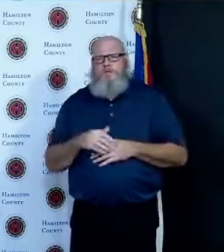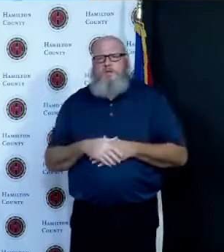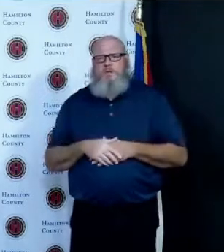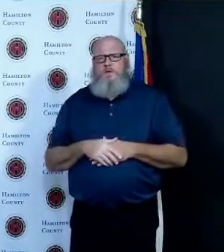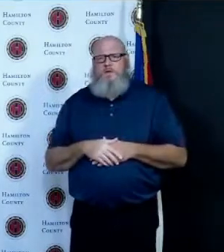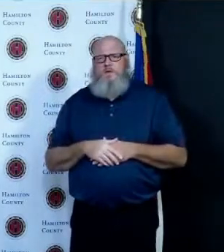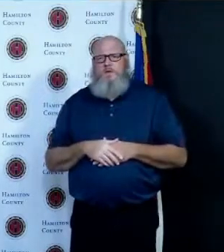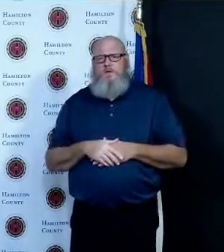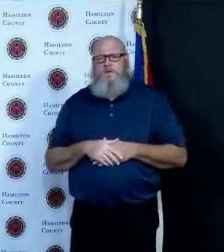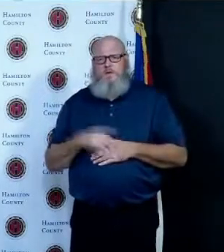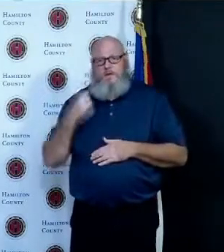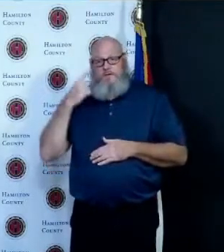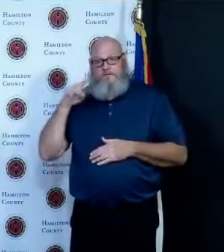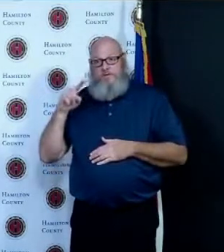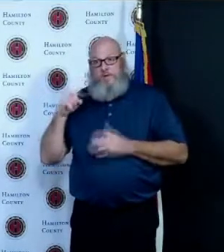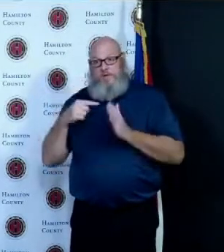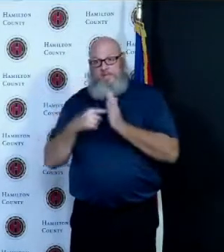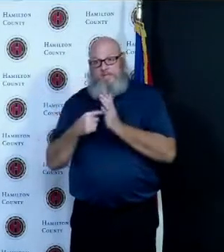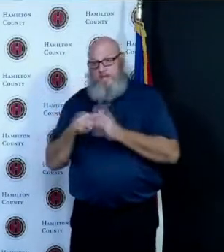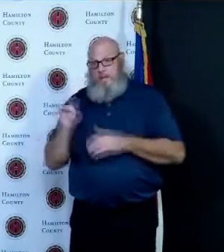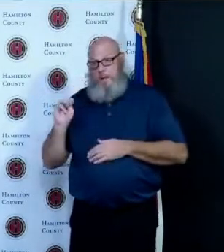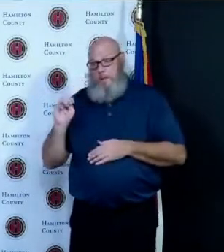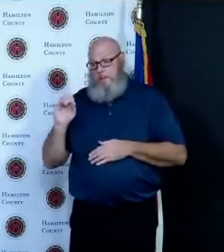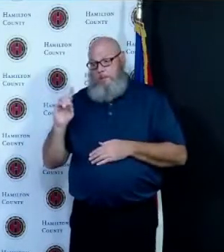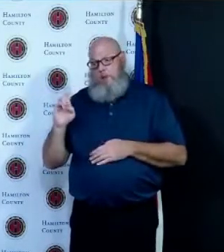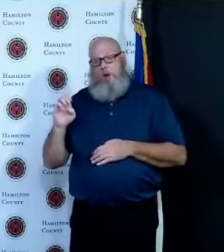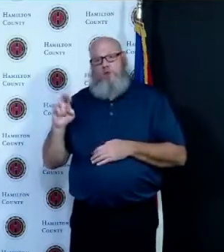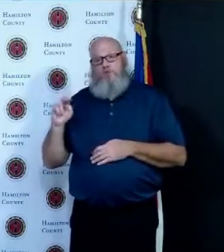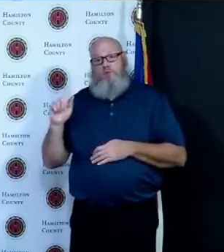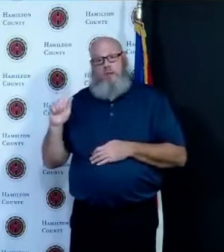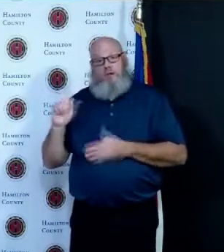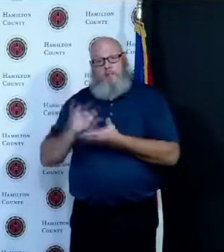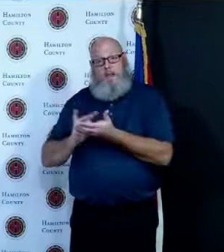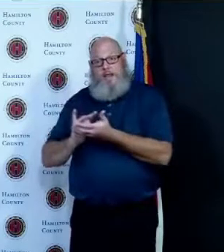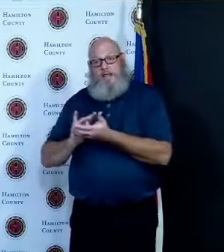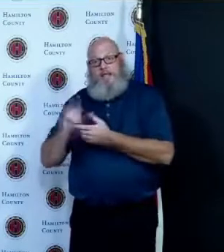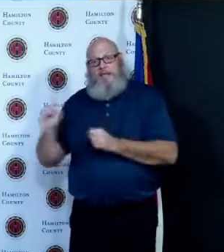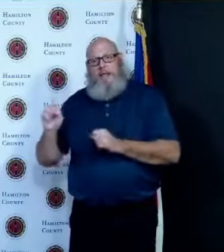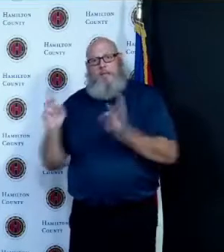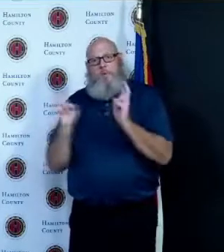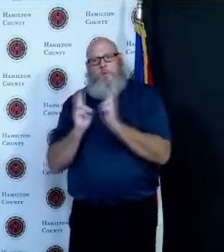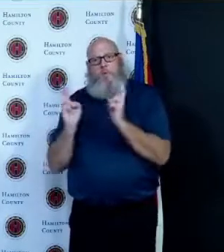and logistically there's been no issues what we plan to receive next week is 500 doses of Pfizer